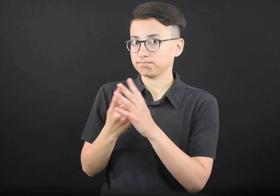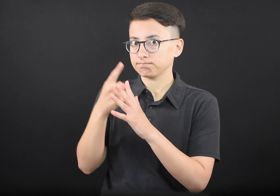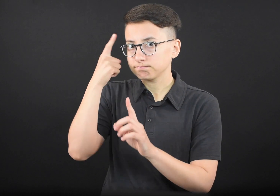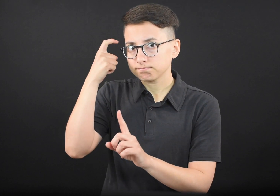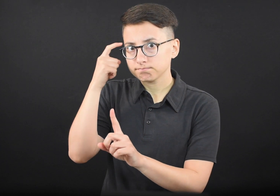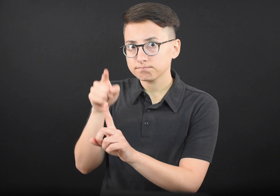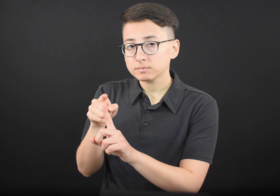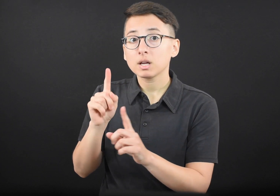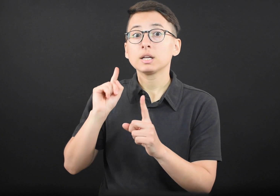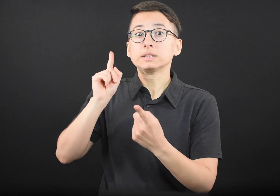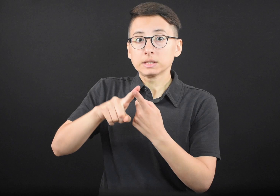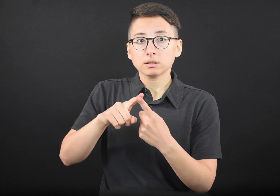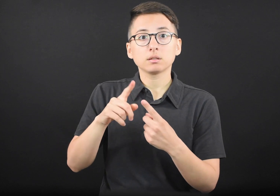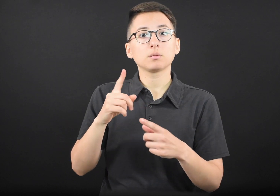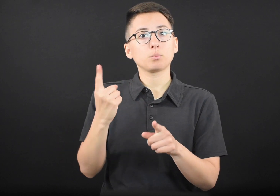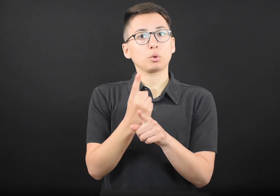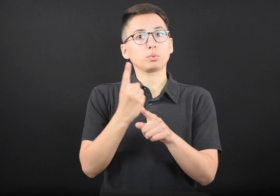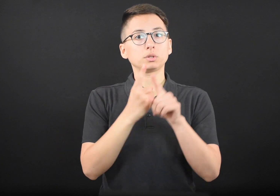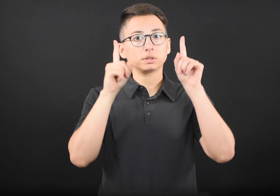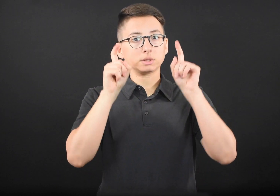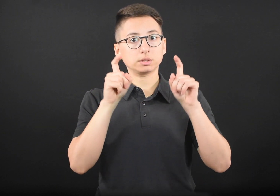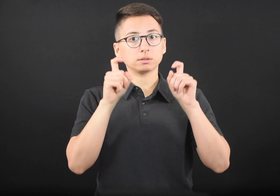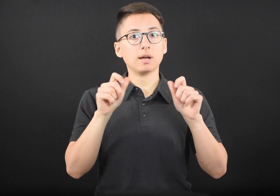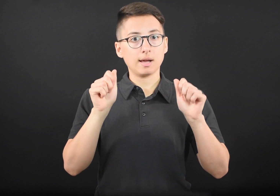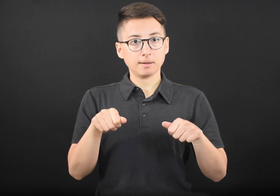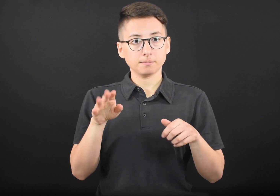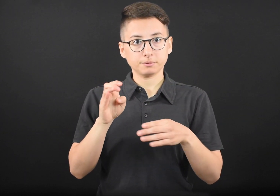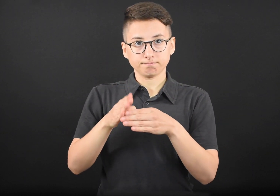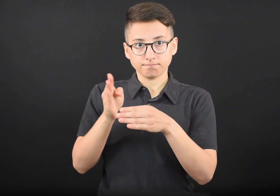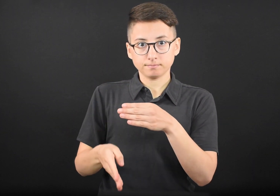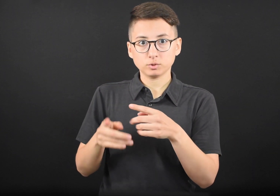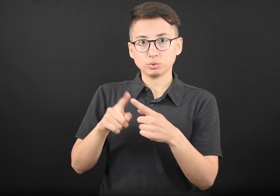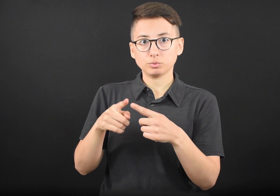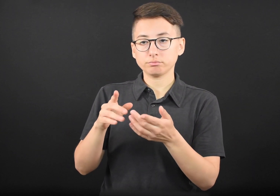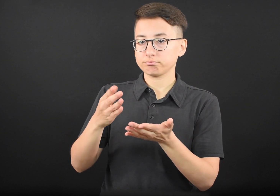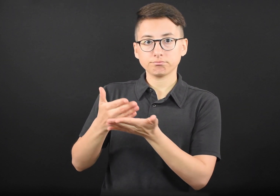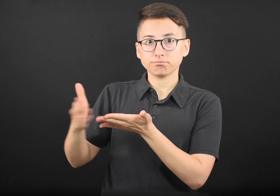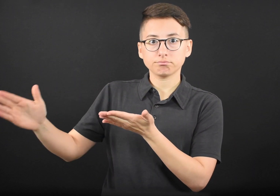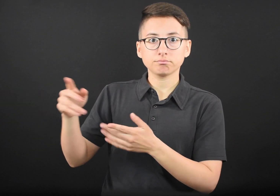until appropriate testing can be done to exclude heparin-induced antibodies.